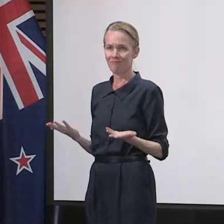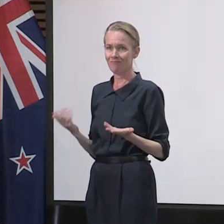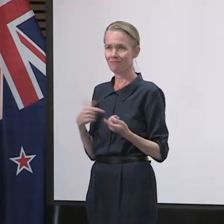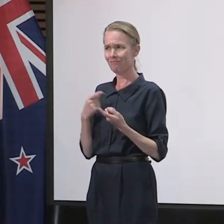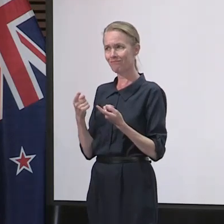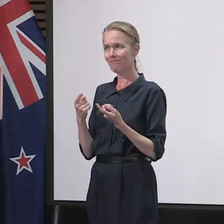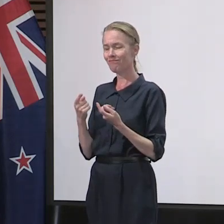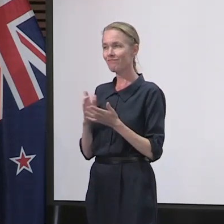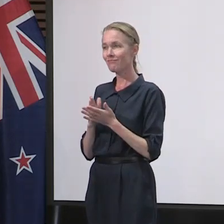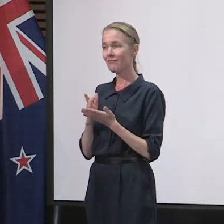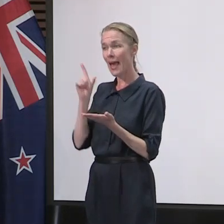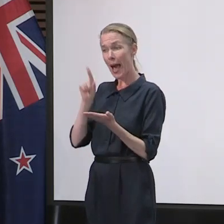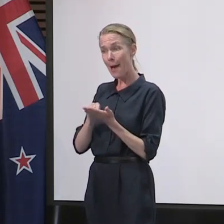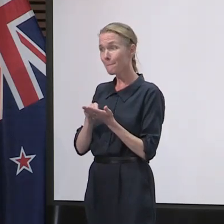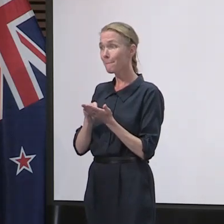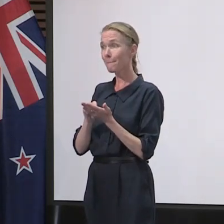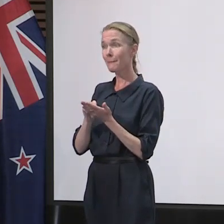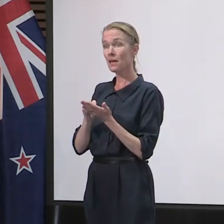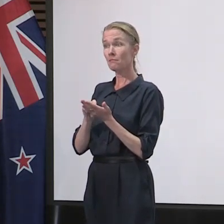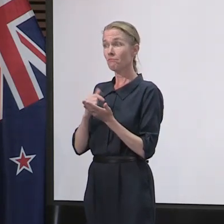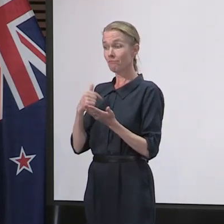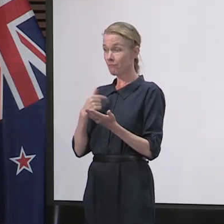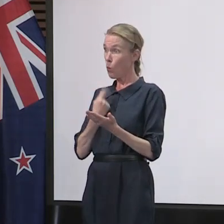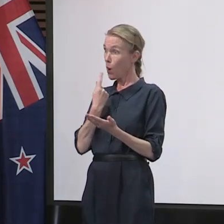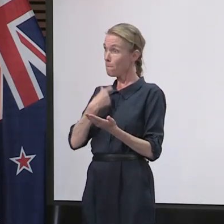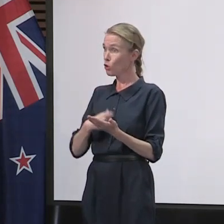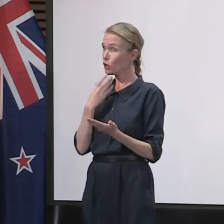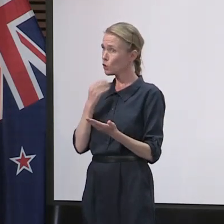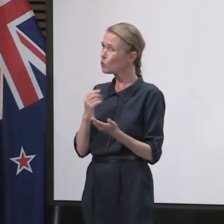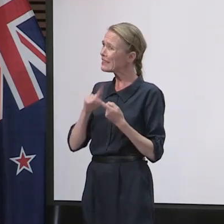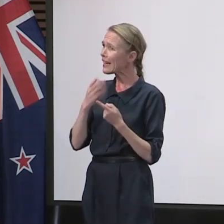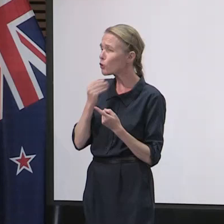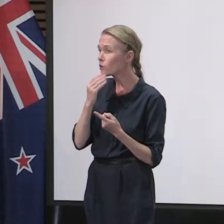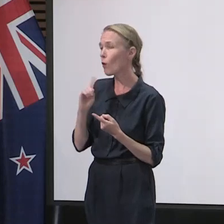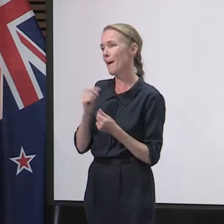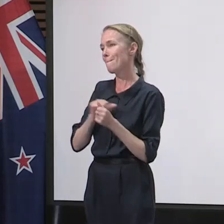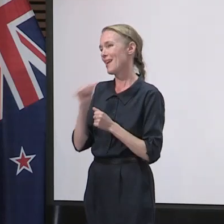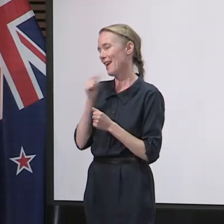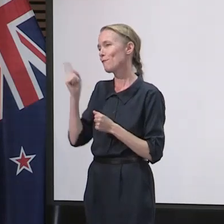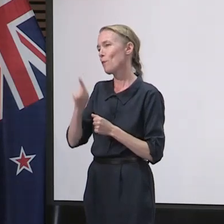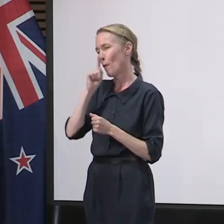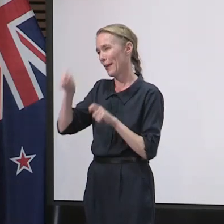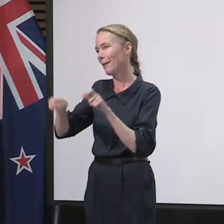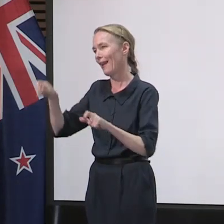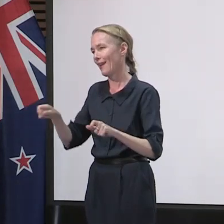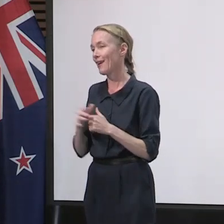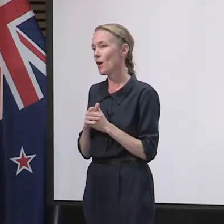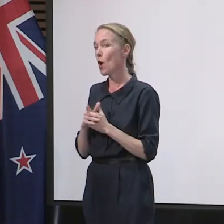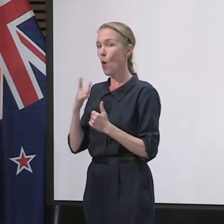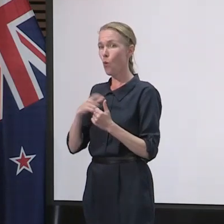helpful. The more people that use it and download it the better. It give us another way of making sure we have